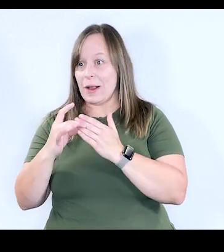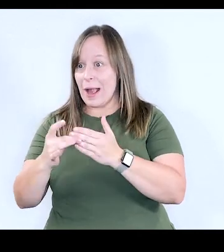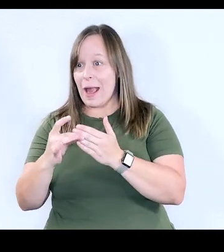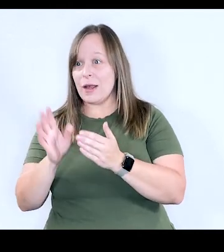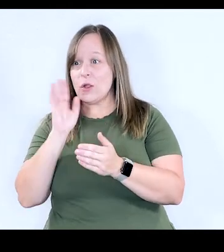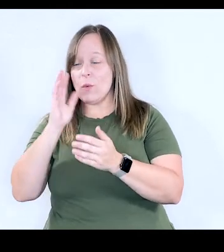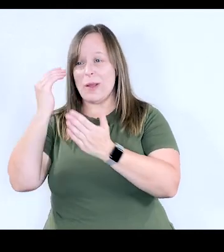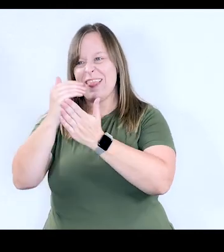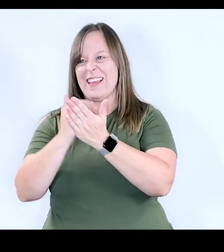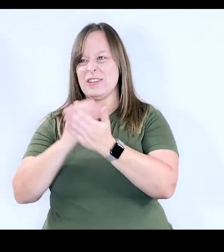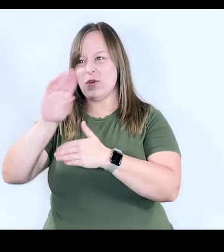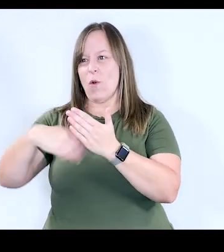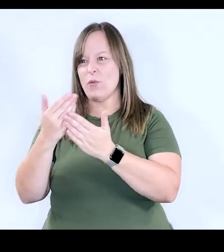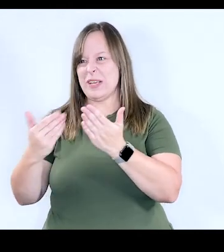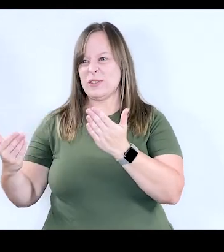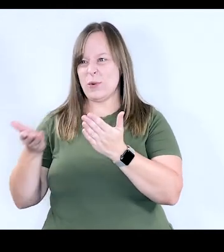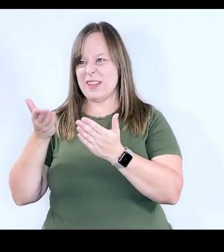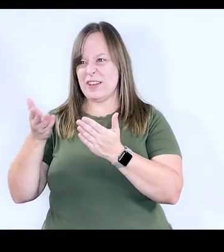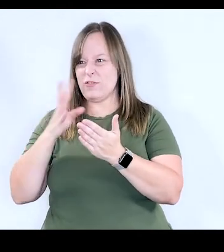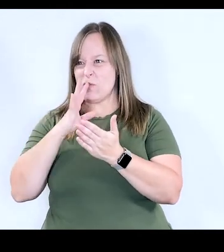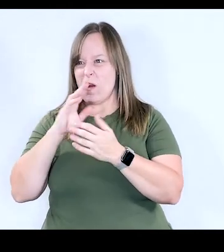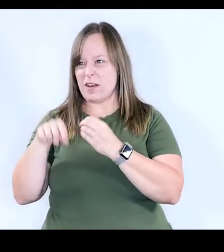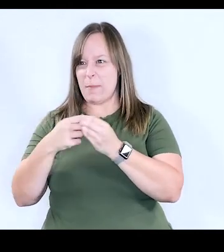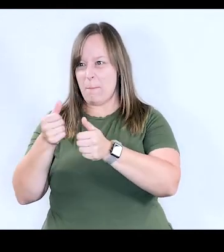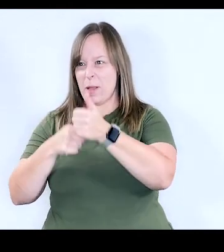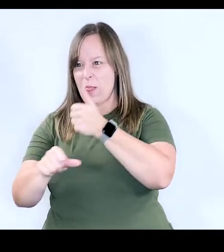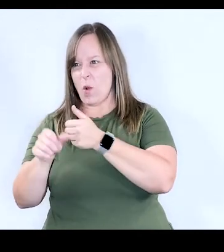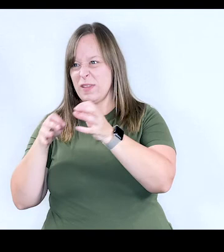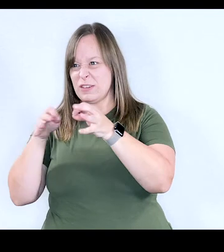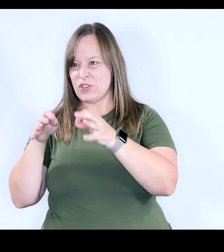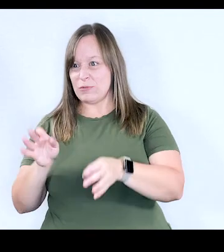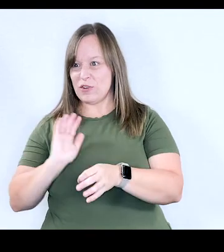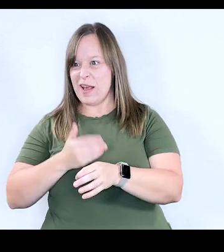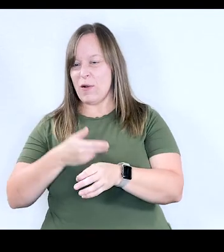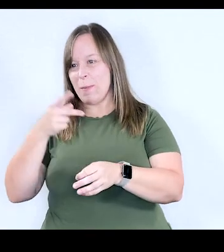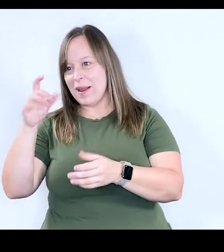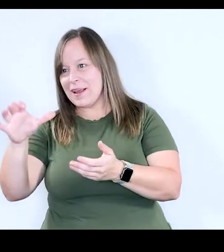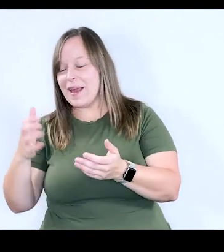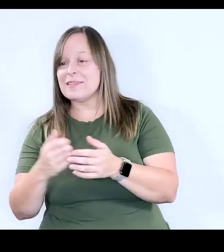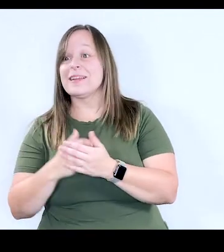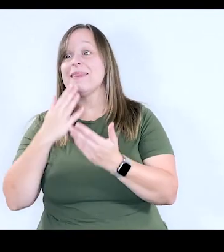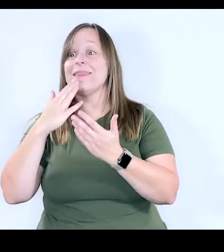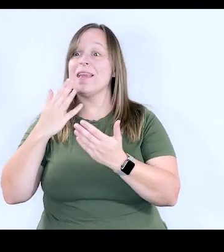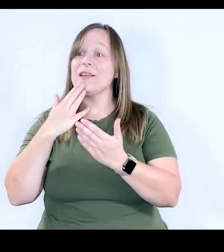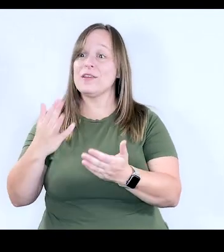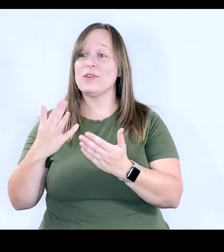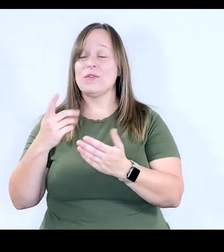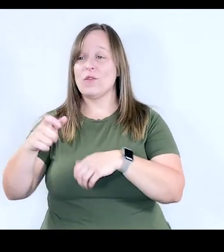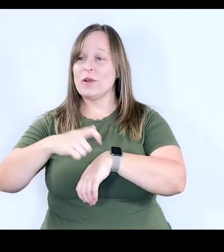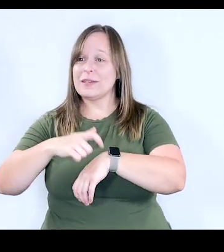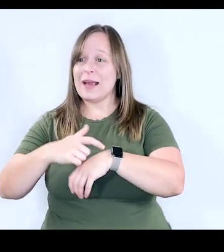And we will list those resources you spoke about below in the description of our podcast. Thank you so much for your time today.